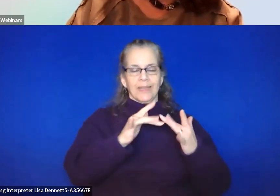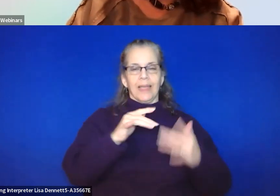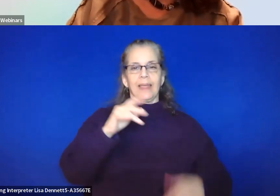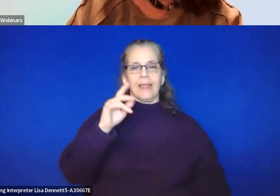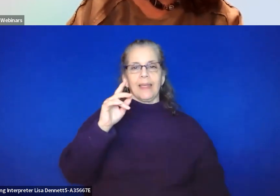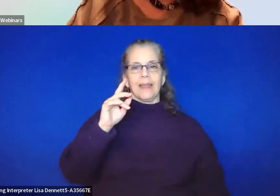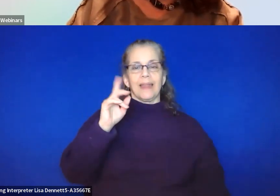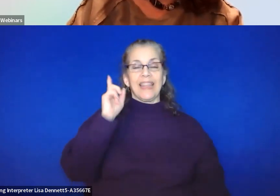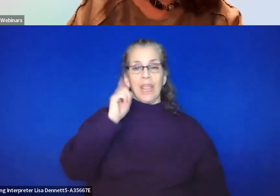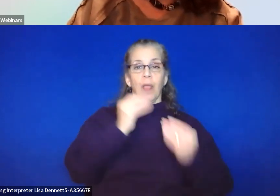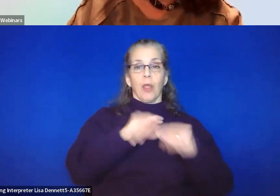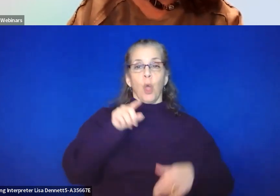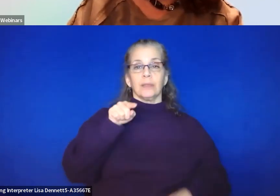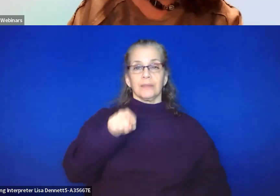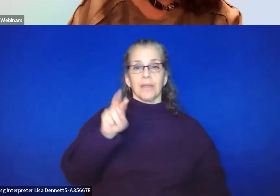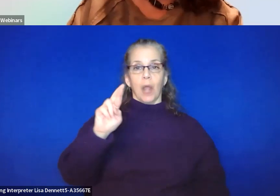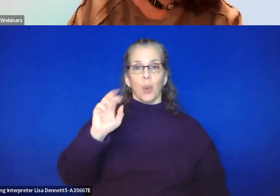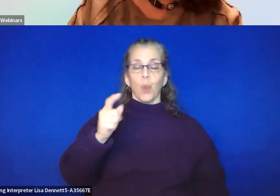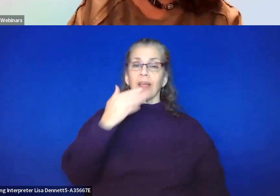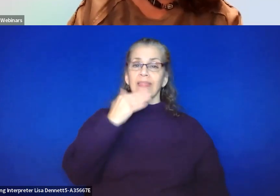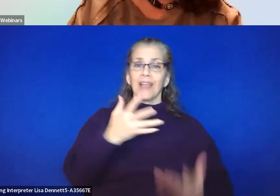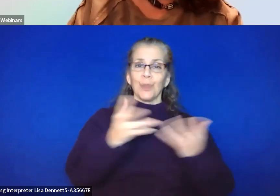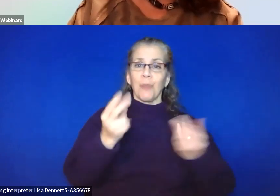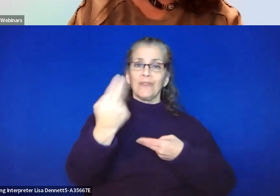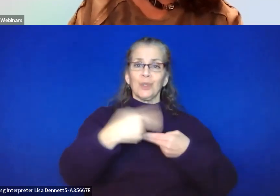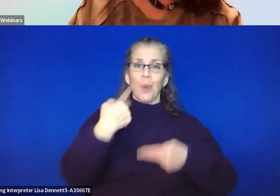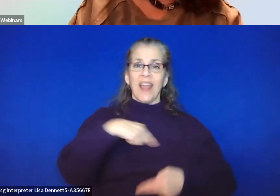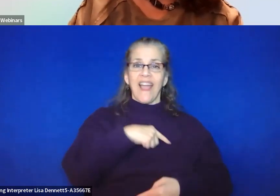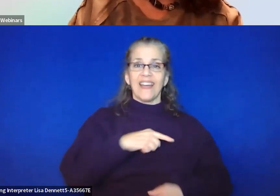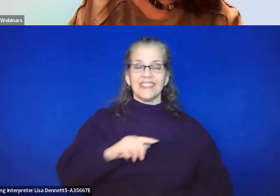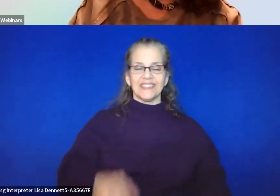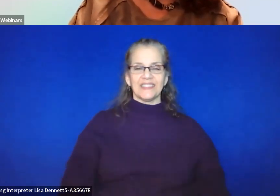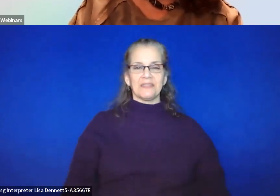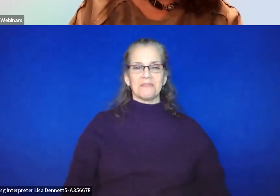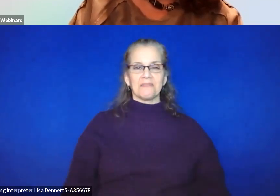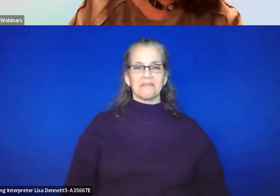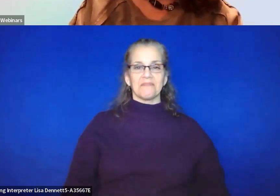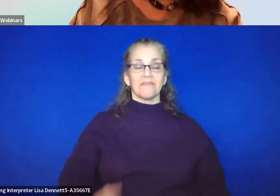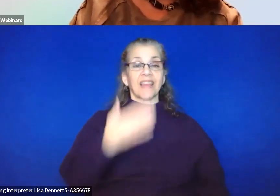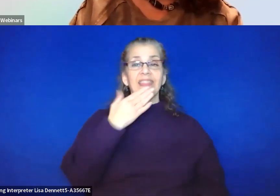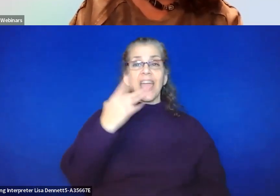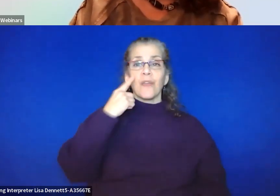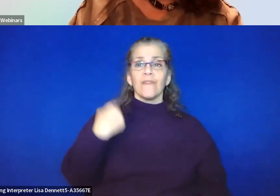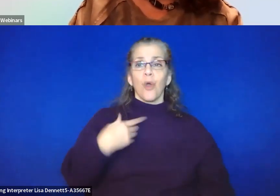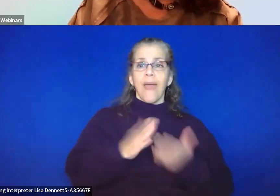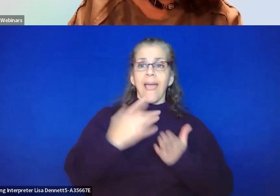thank you so much for joining us this evening! Thank you for having us! All right. Thank you.